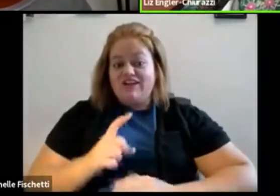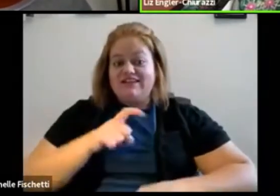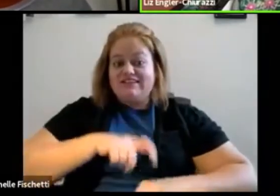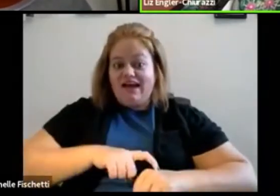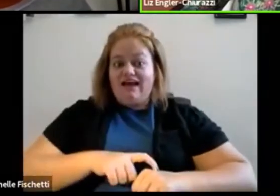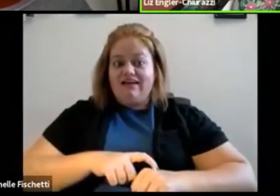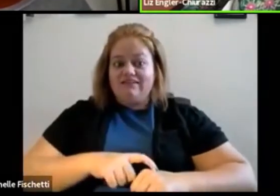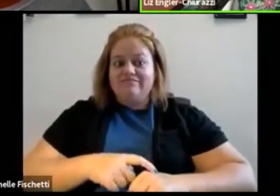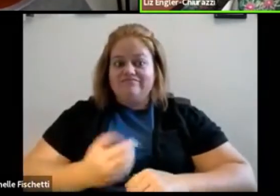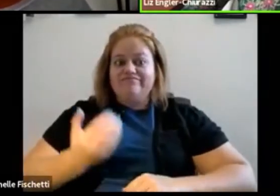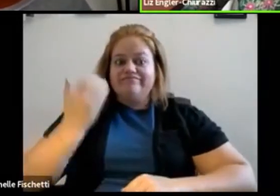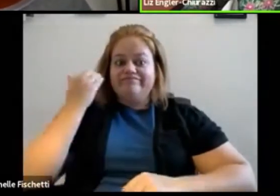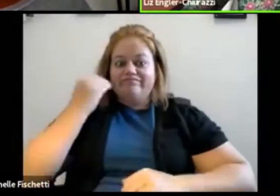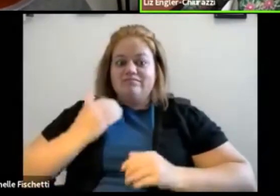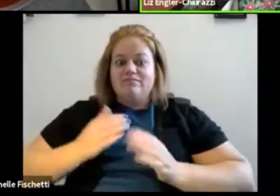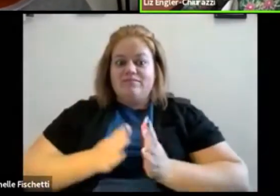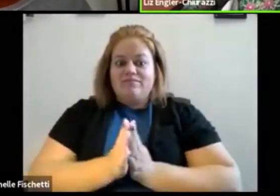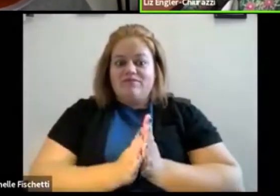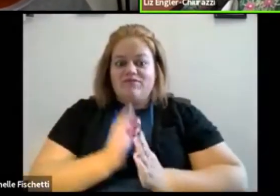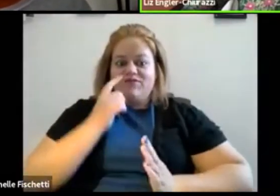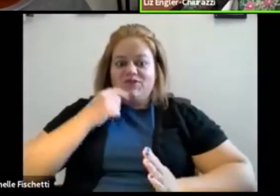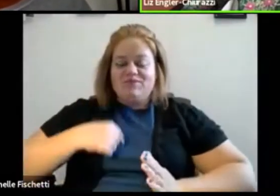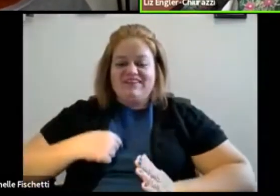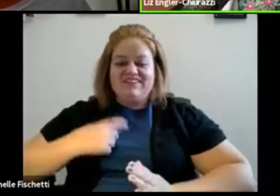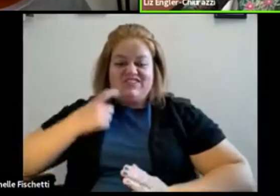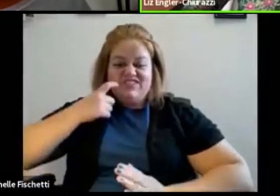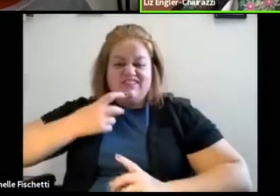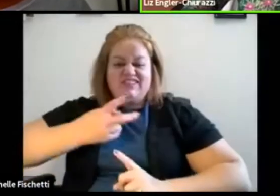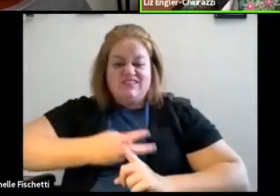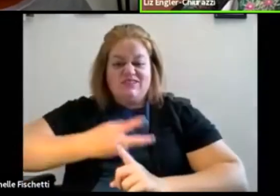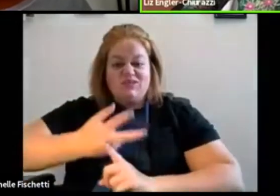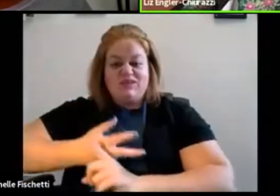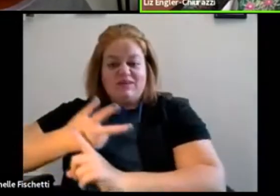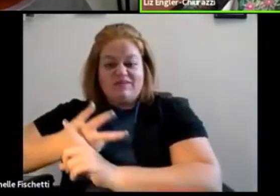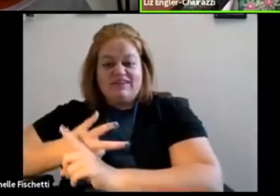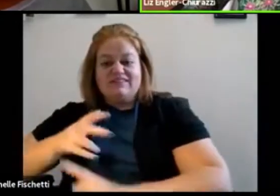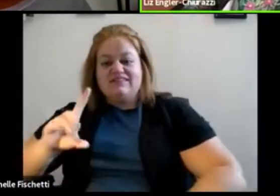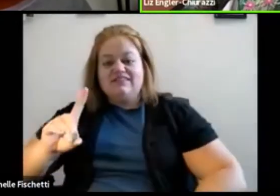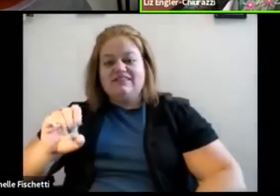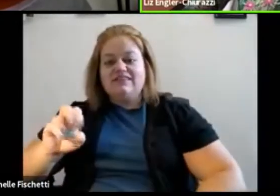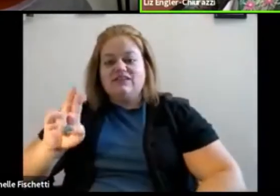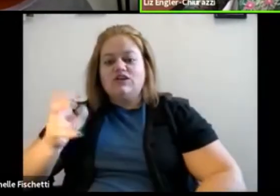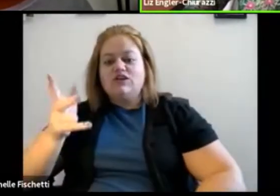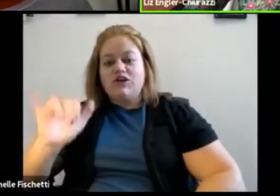time on now the past few months the Derby establishment has taken a step